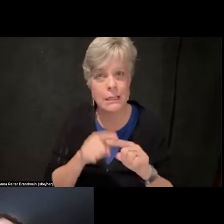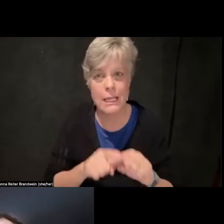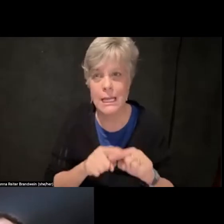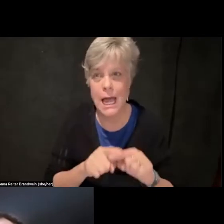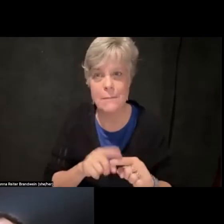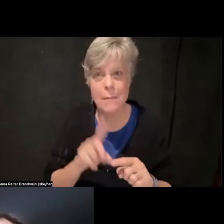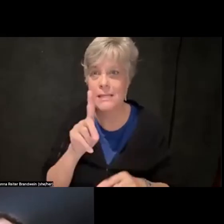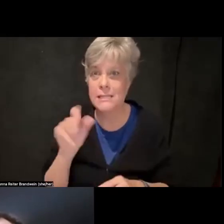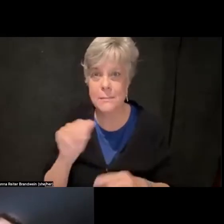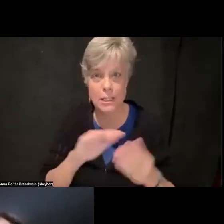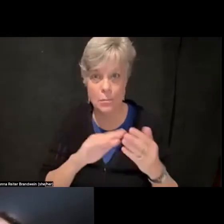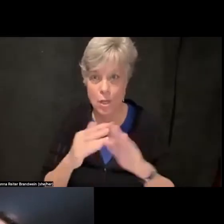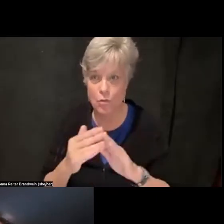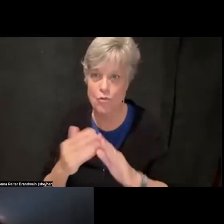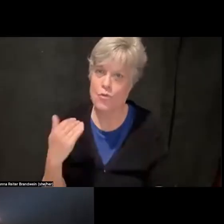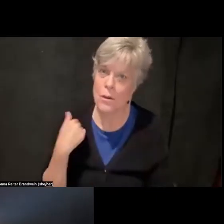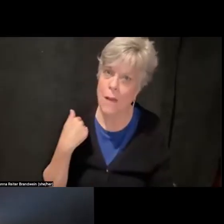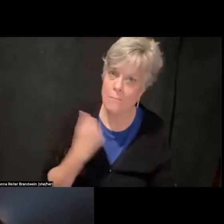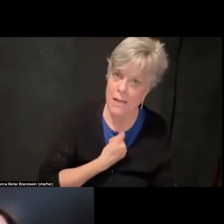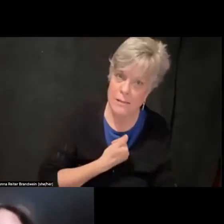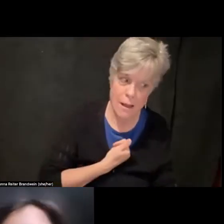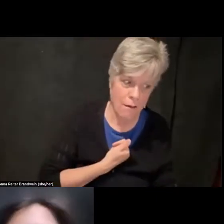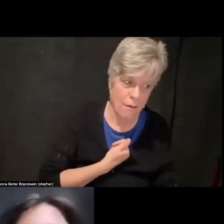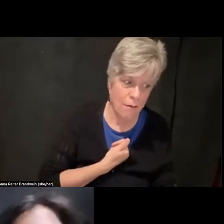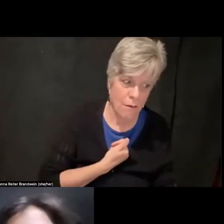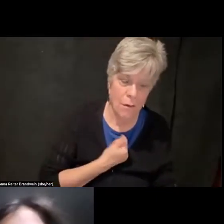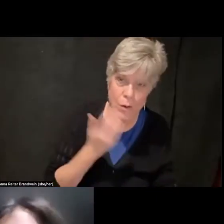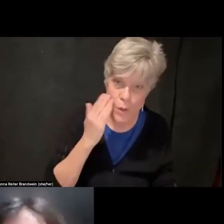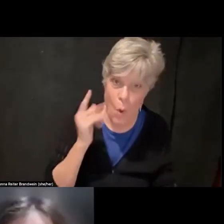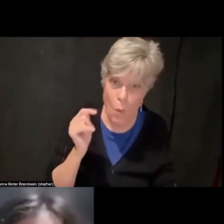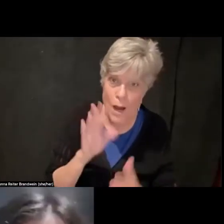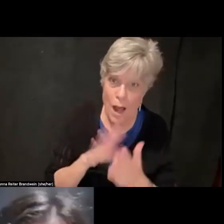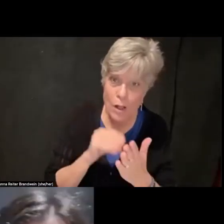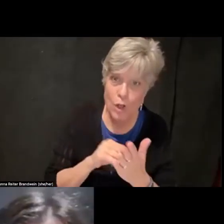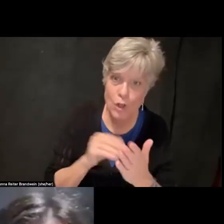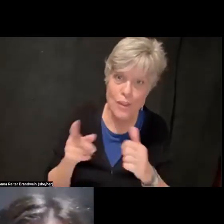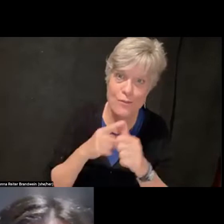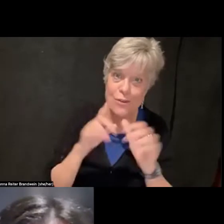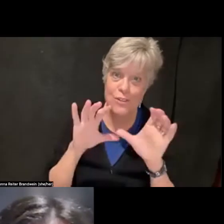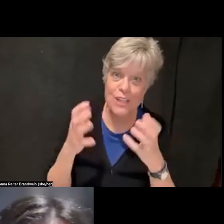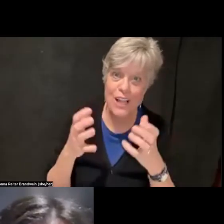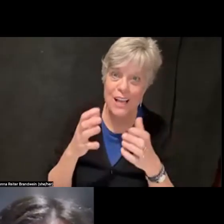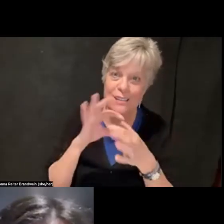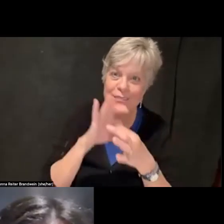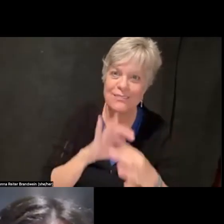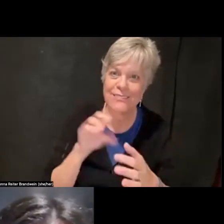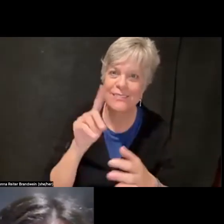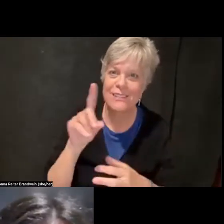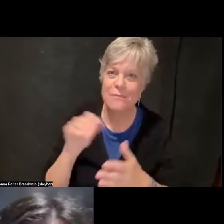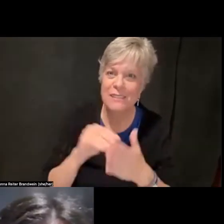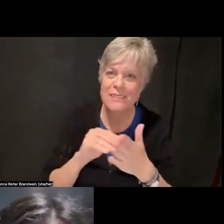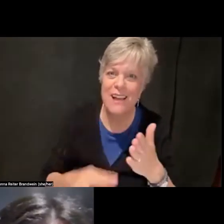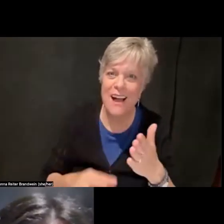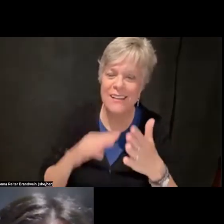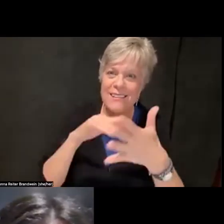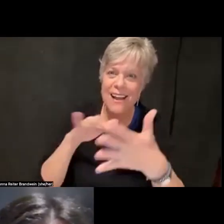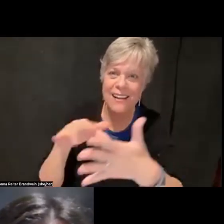and remind myself what I learned in the first class around disability studies is that as disabled people